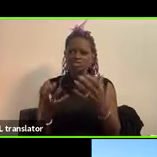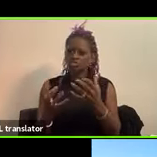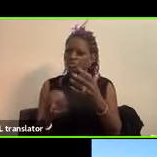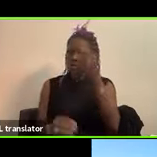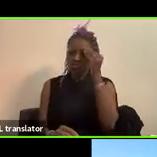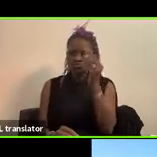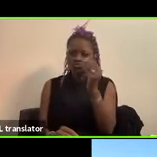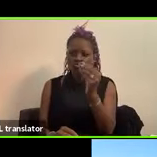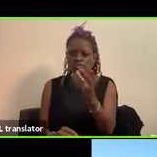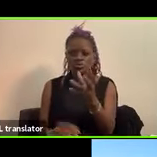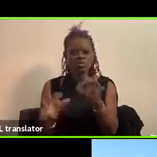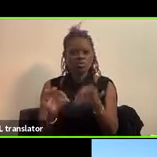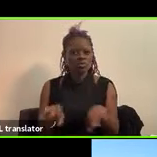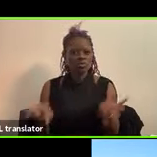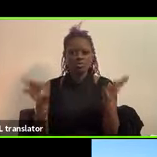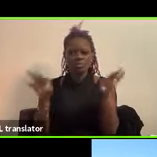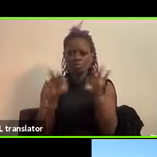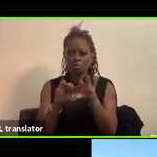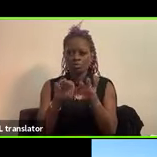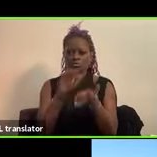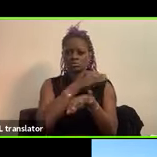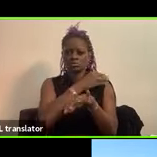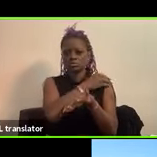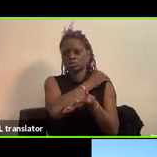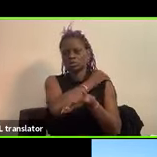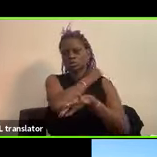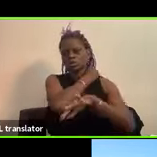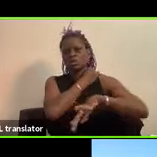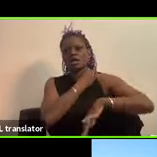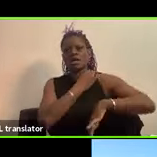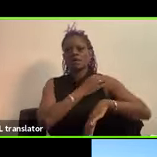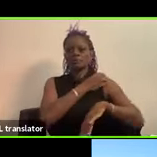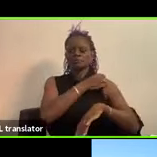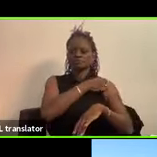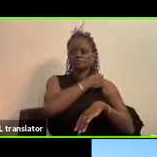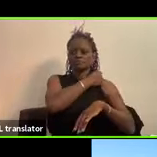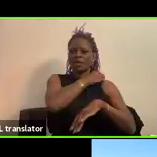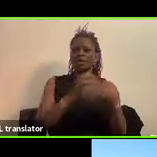for us, every single one who is either partially vaccinated to get